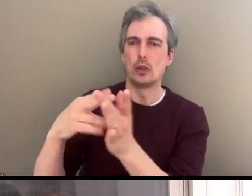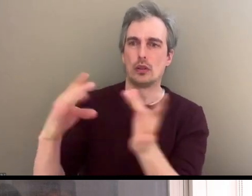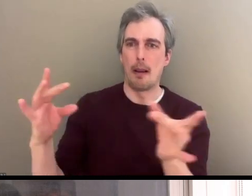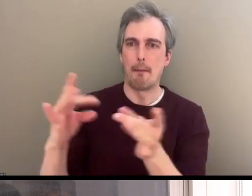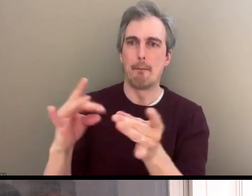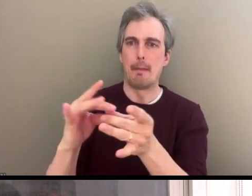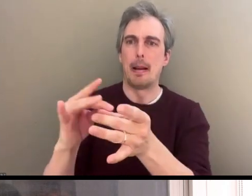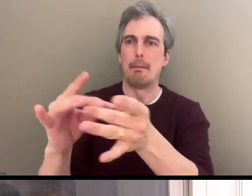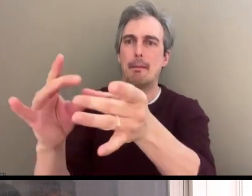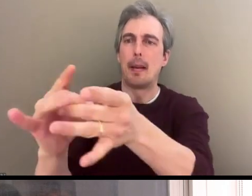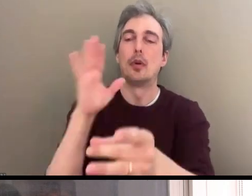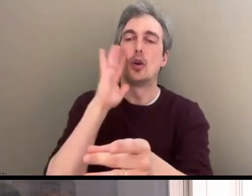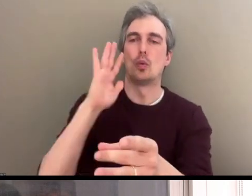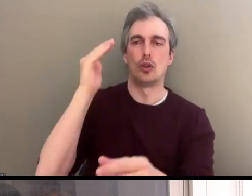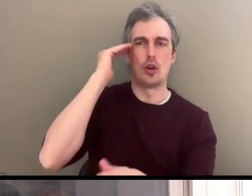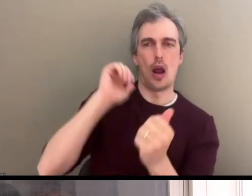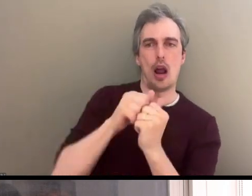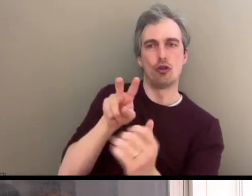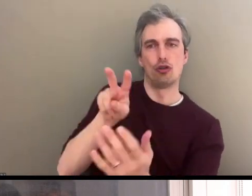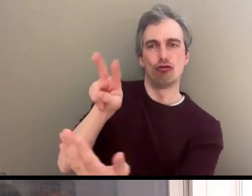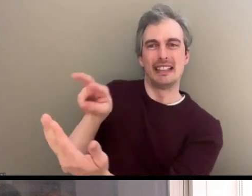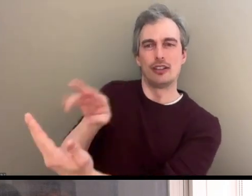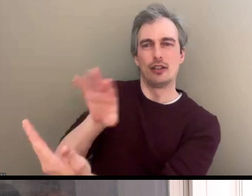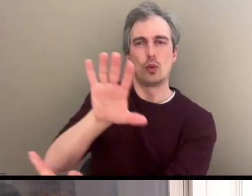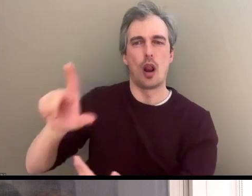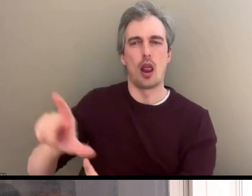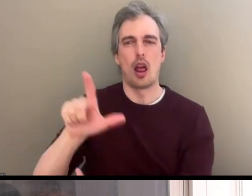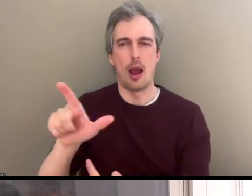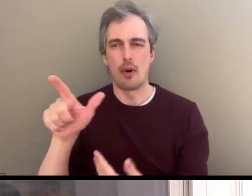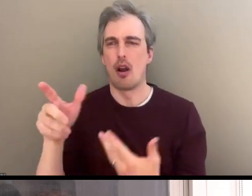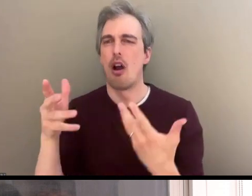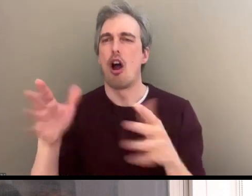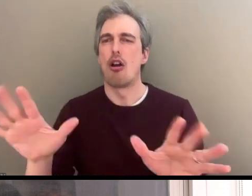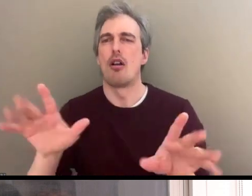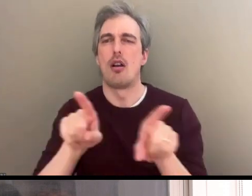So an example of something that might get picked up from one of these